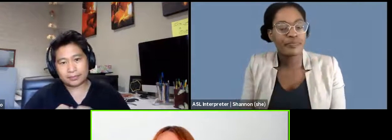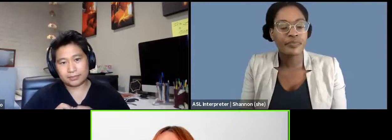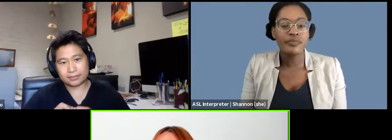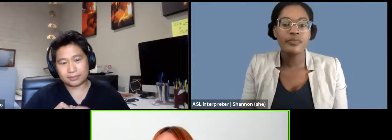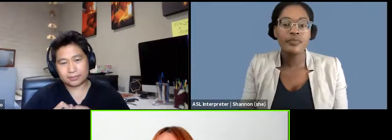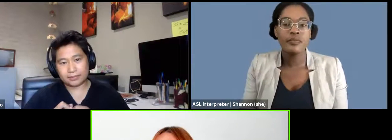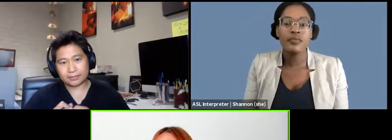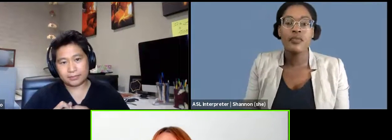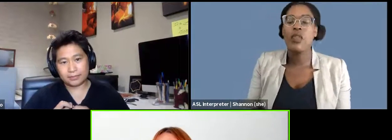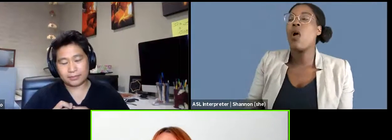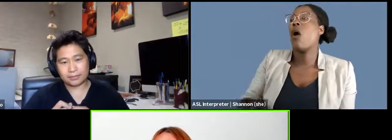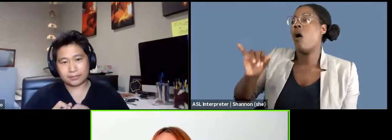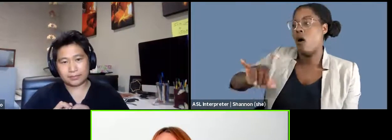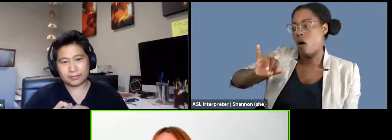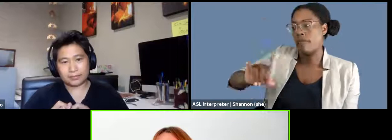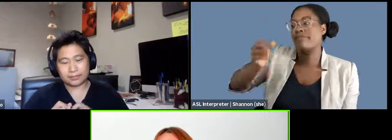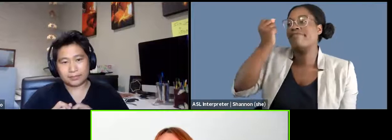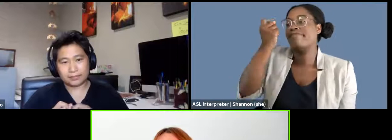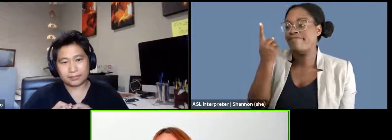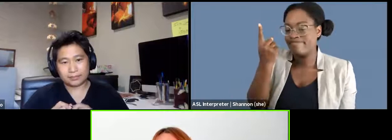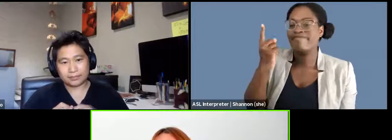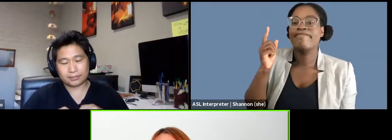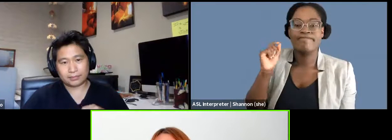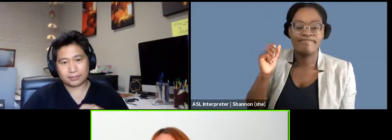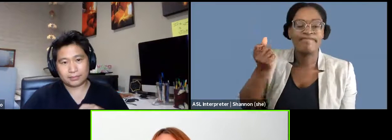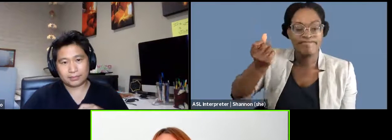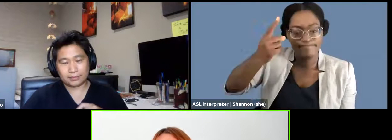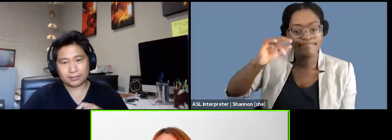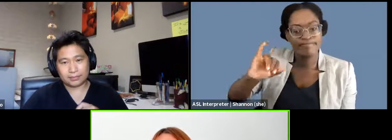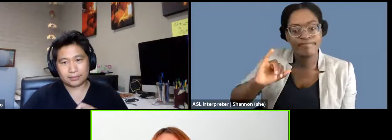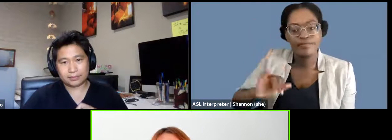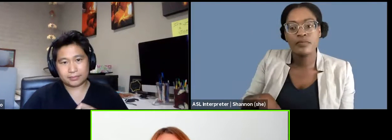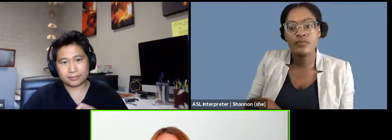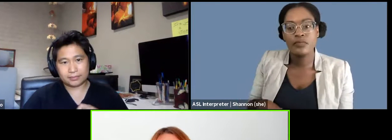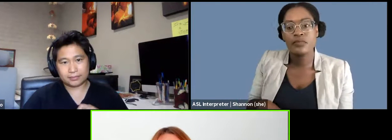any tips for - I think it is really important that the people don't do